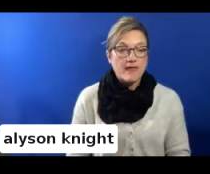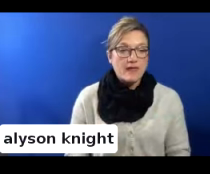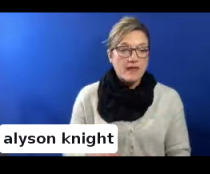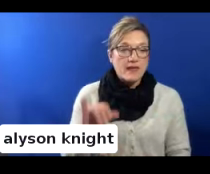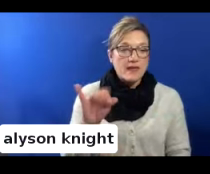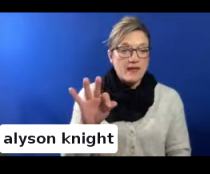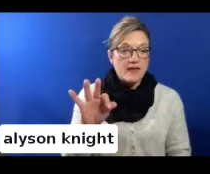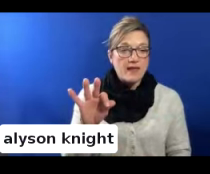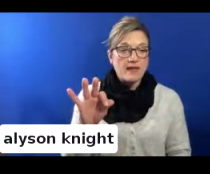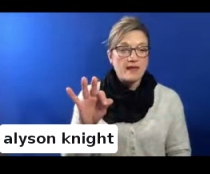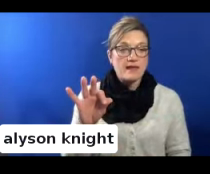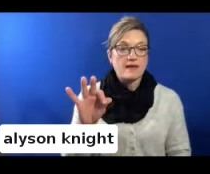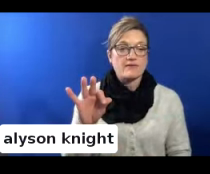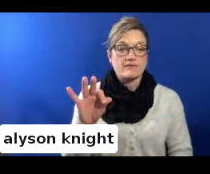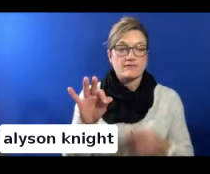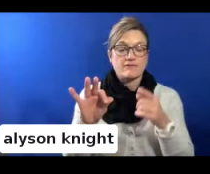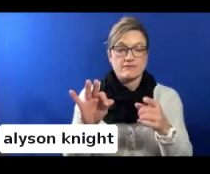expense amount cannot be allocated.